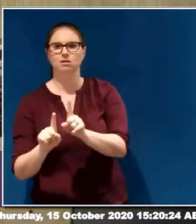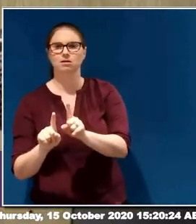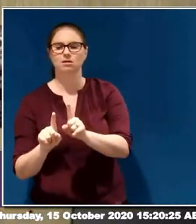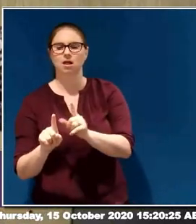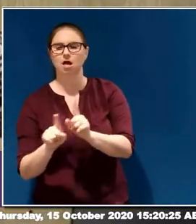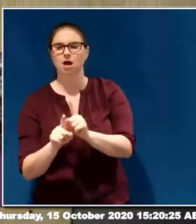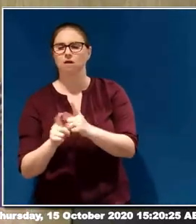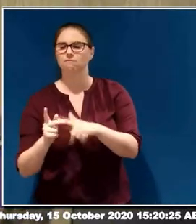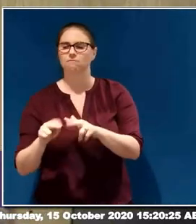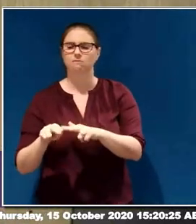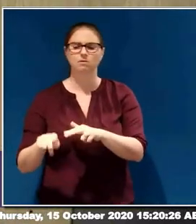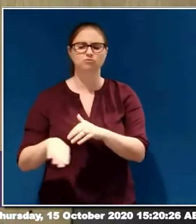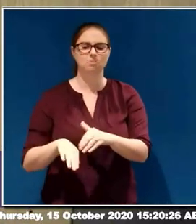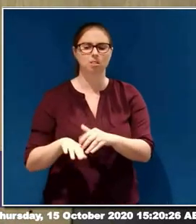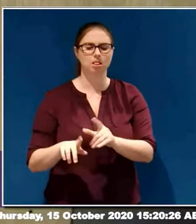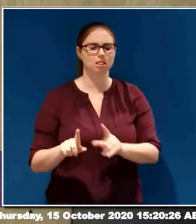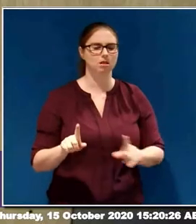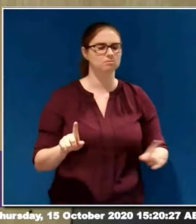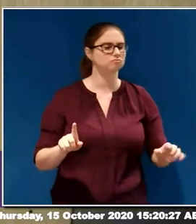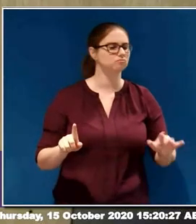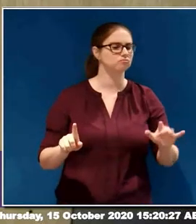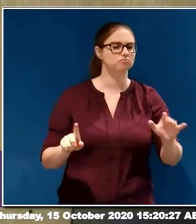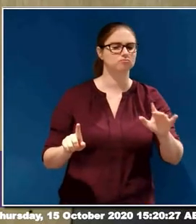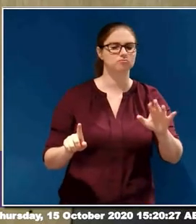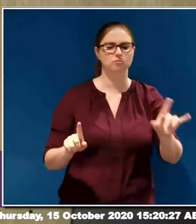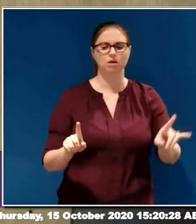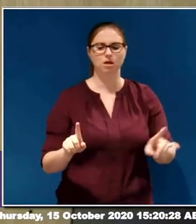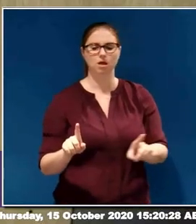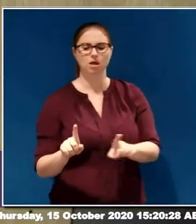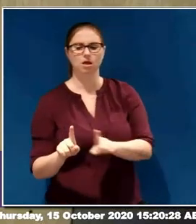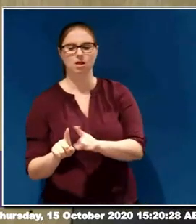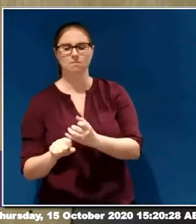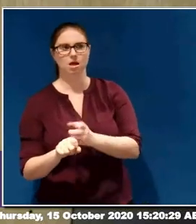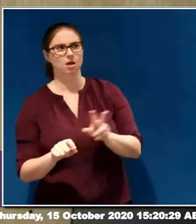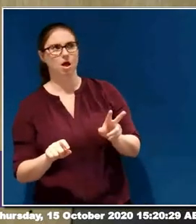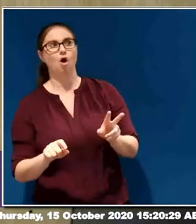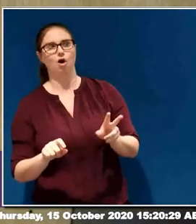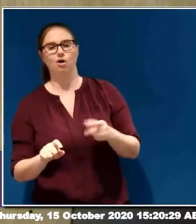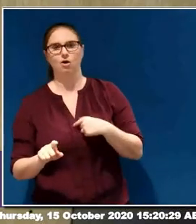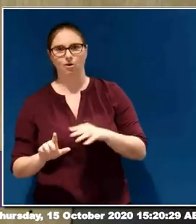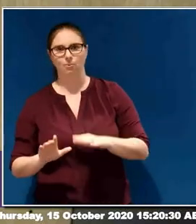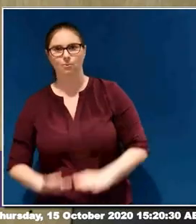quite close to a student who might be about to kick off or whatever.